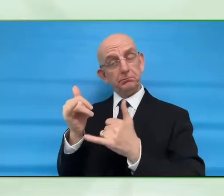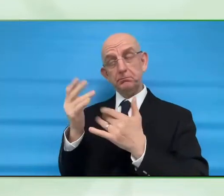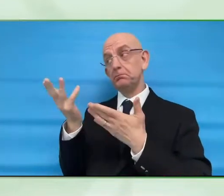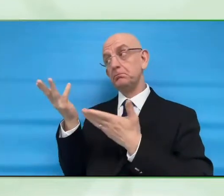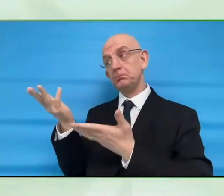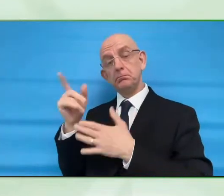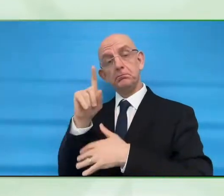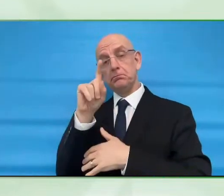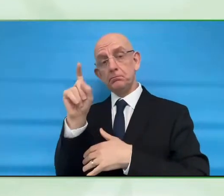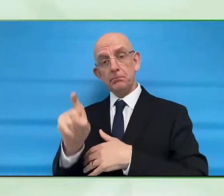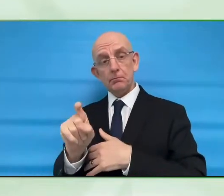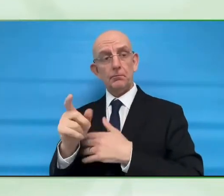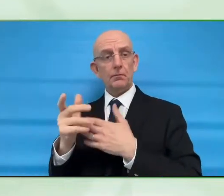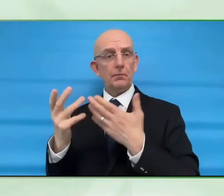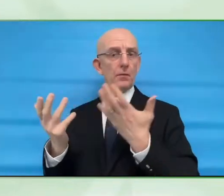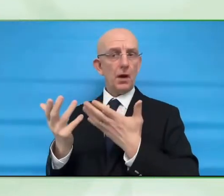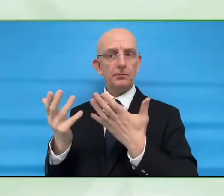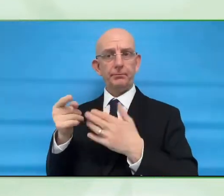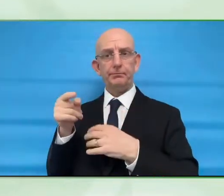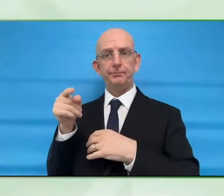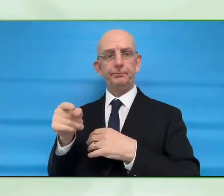We have the first slide.